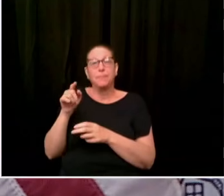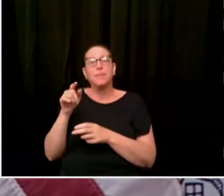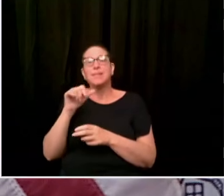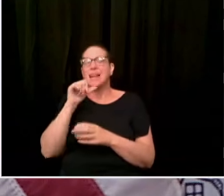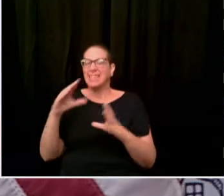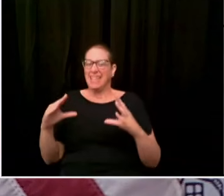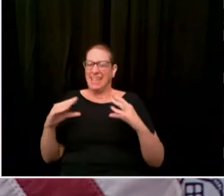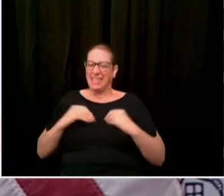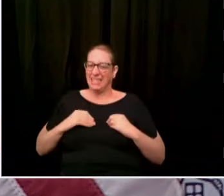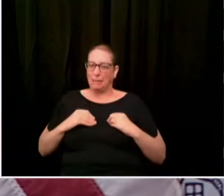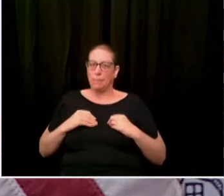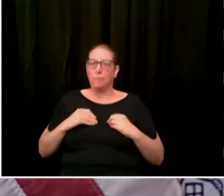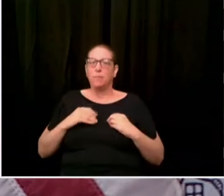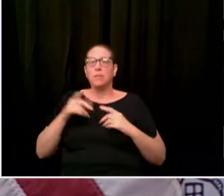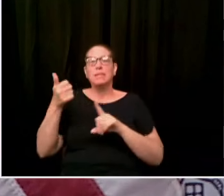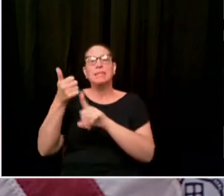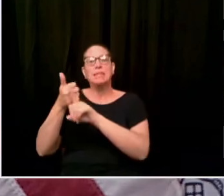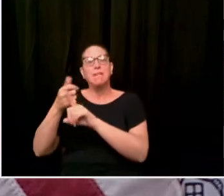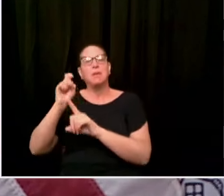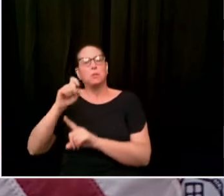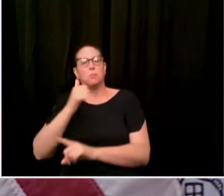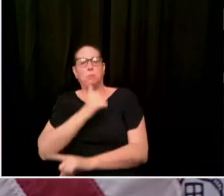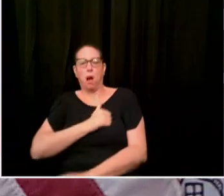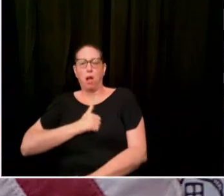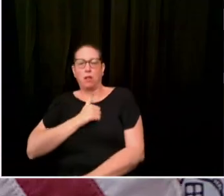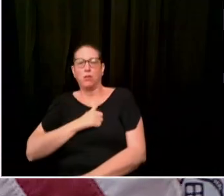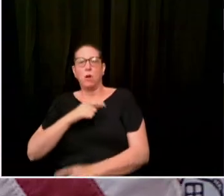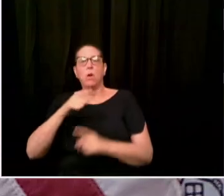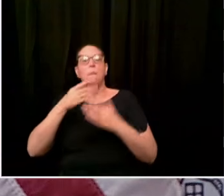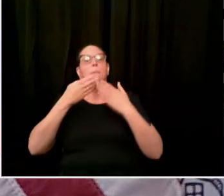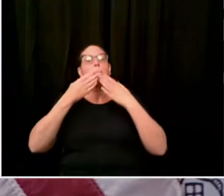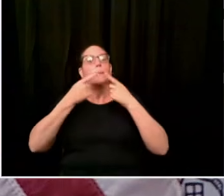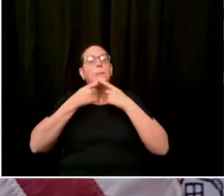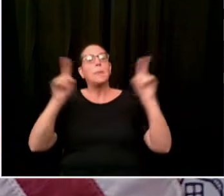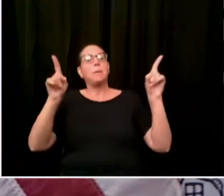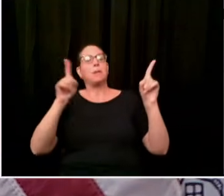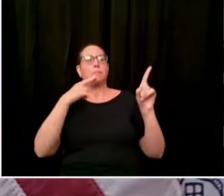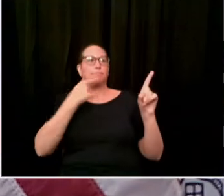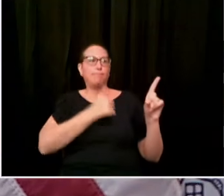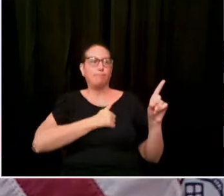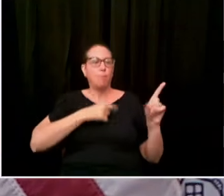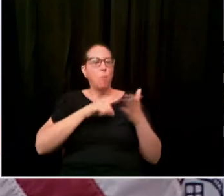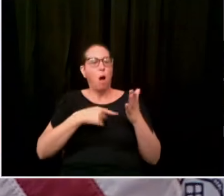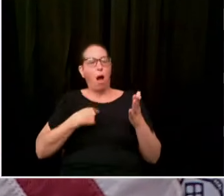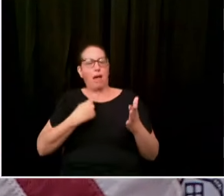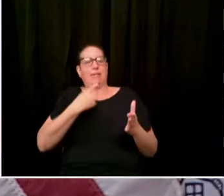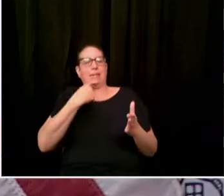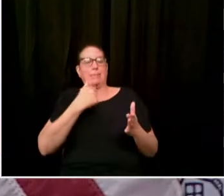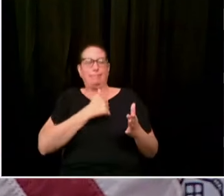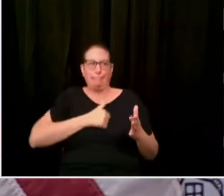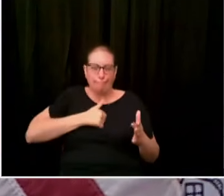IMPORTANT FOR HER TO ADDRESS THAT PUBLICLY. I BELIEVE SHE WILL BE DOING THAT SOON. AND THE WORK NEEDS TO CONTINUE.